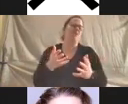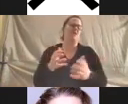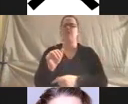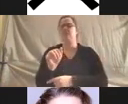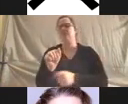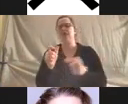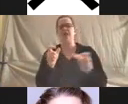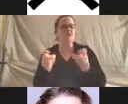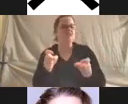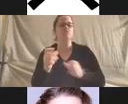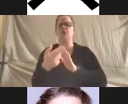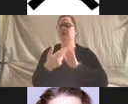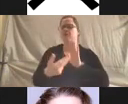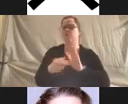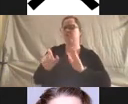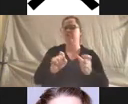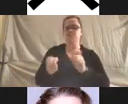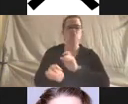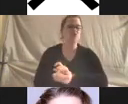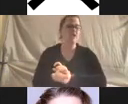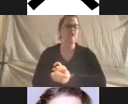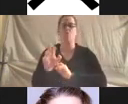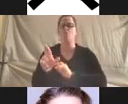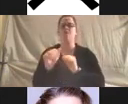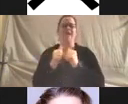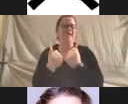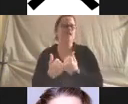or maybe just an agency practice needs to change?